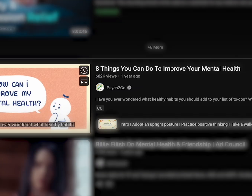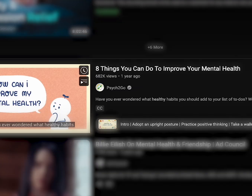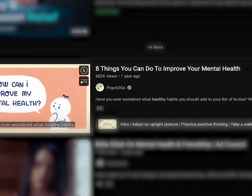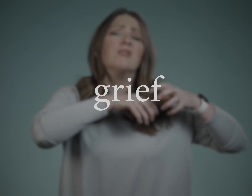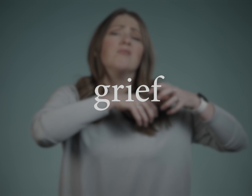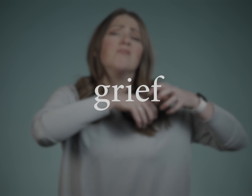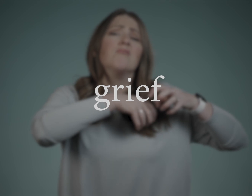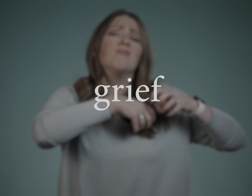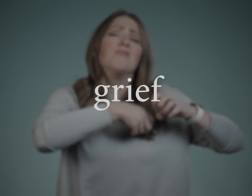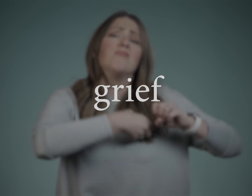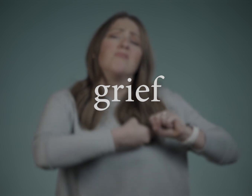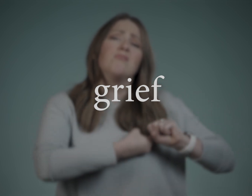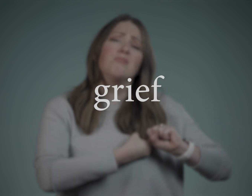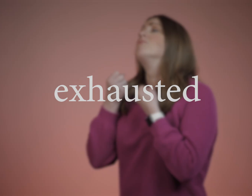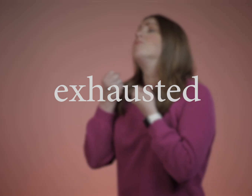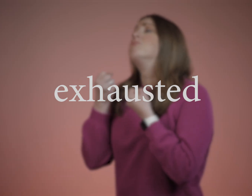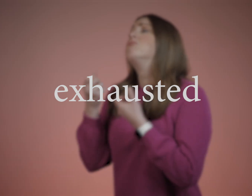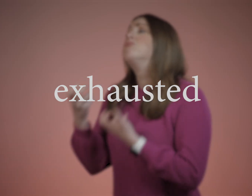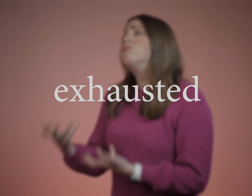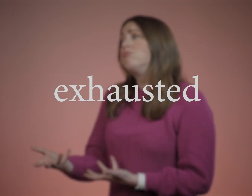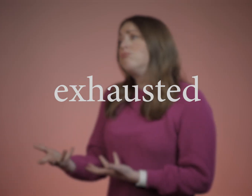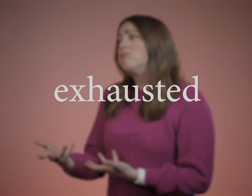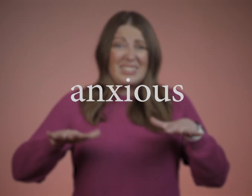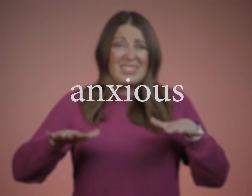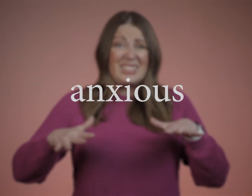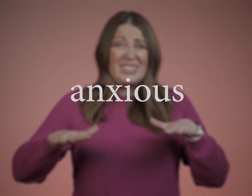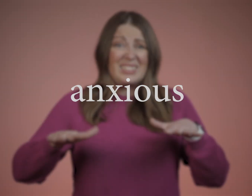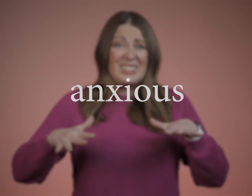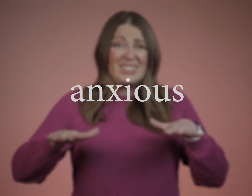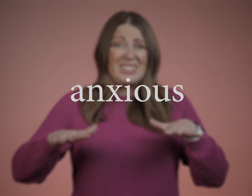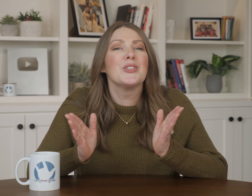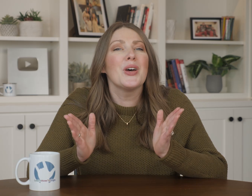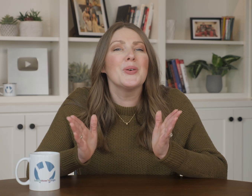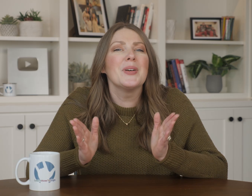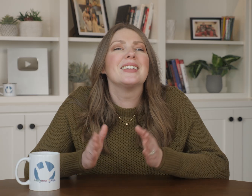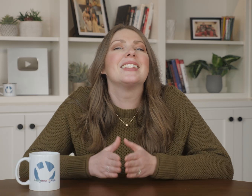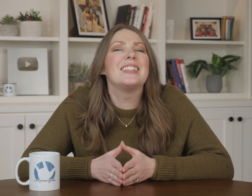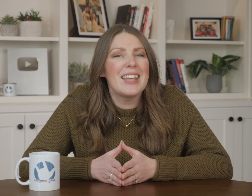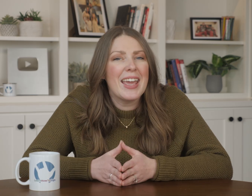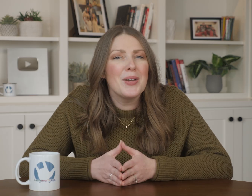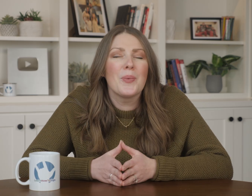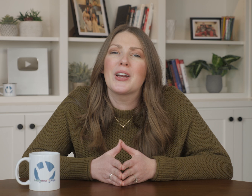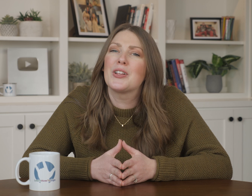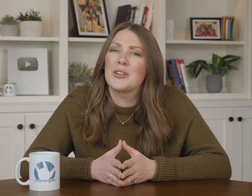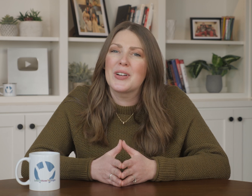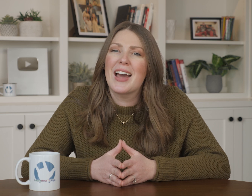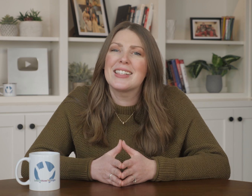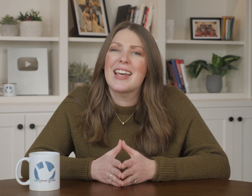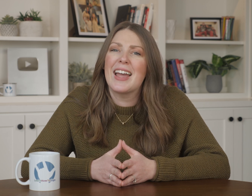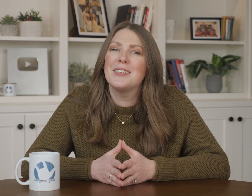to know how to express our emotions and thoughts in American Sign language. So today, we're going to learn how to sign